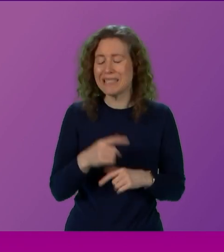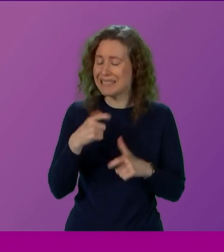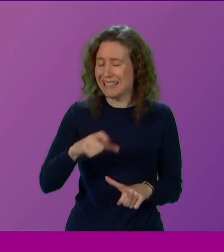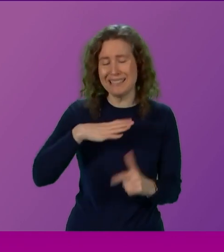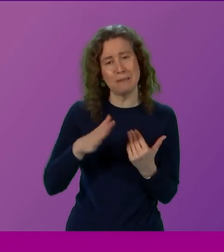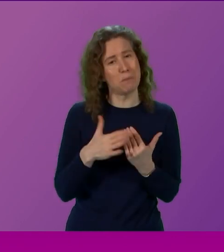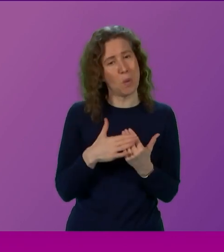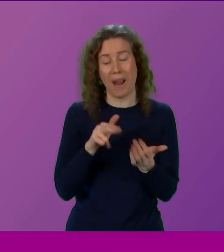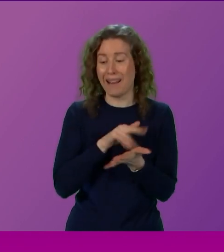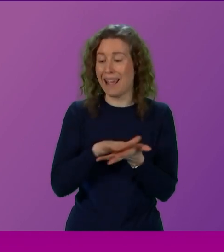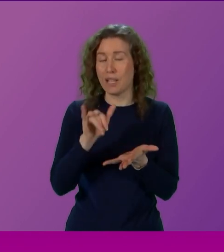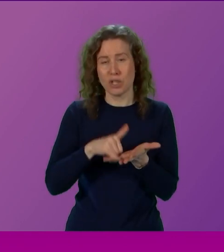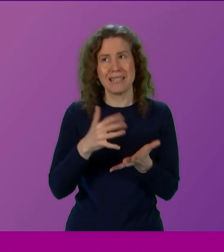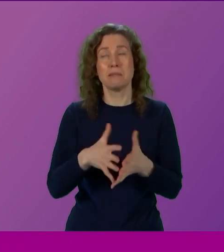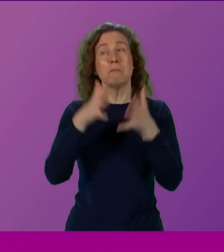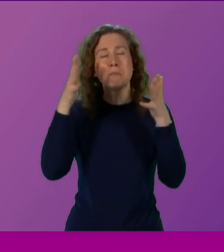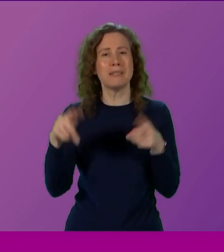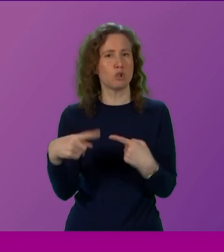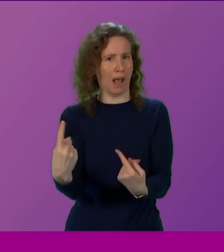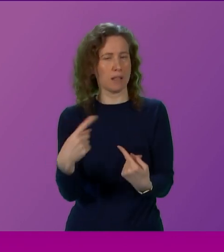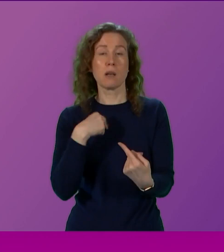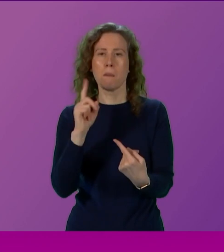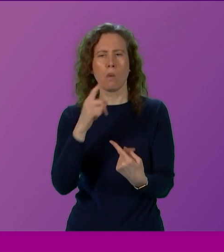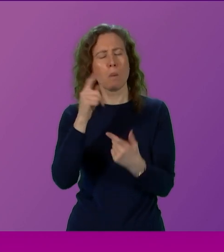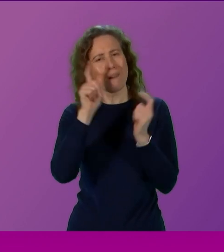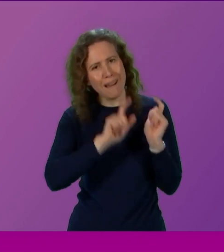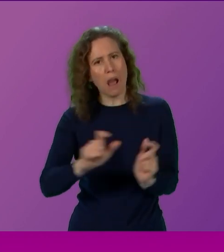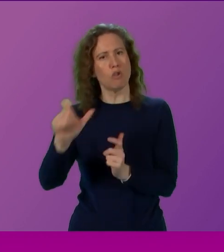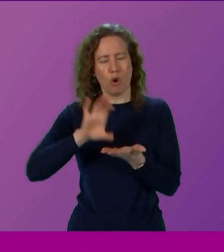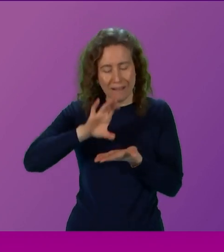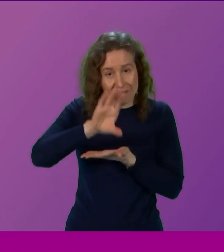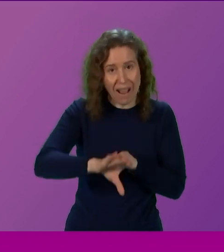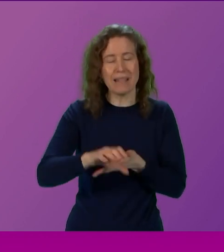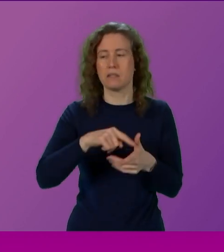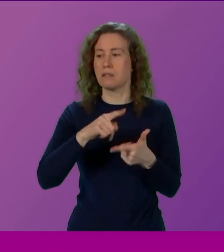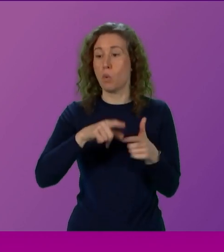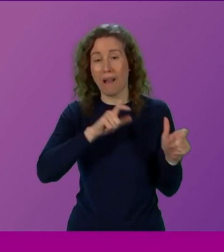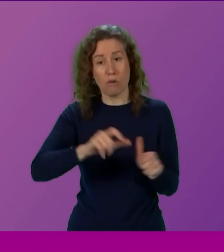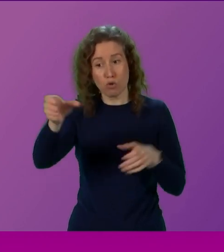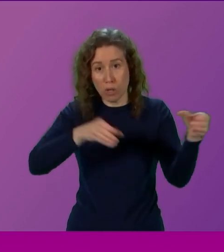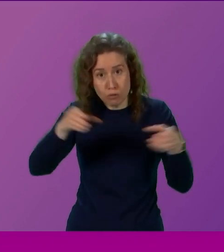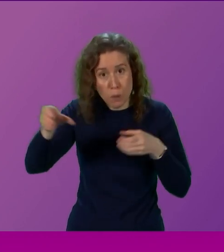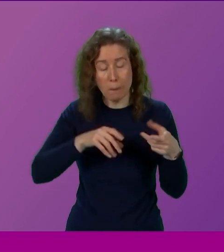in our NHS is significant, but we will continue with the investment, recruitment and reforms that